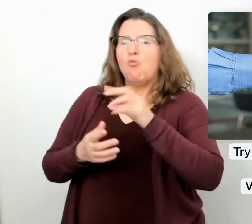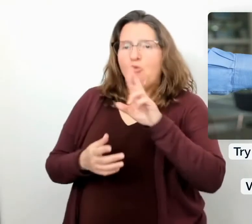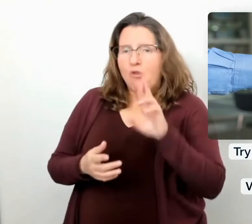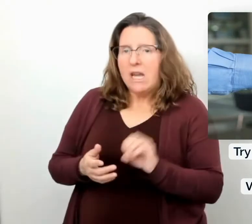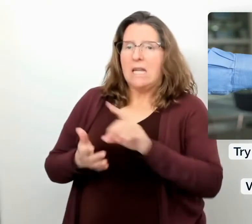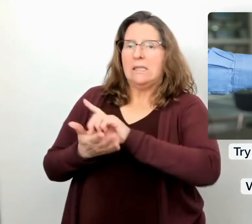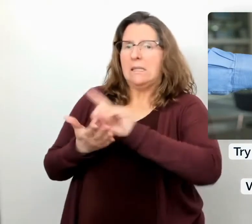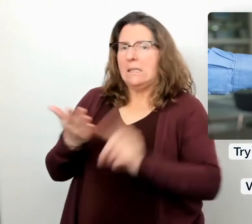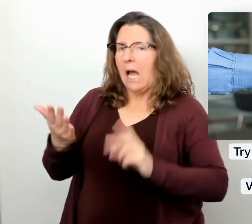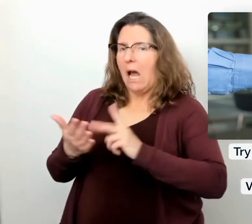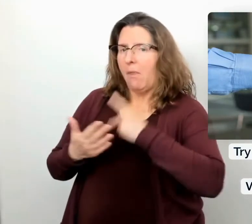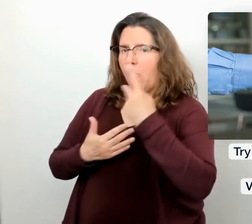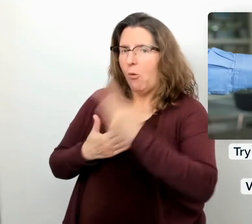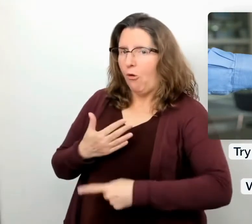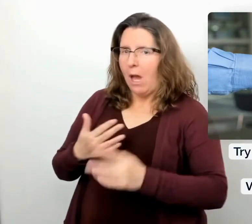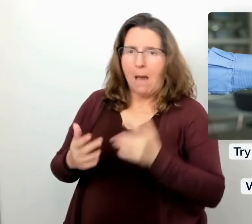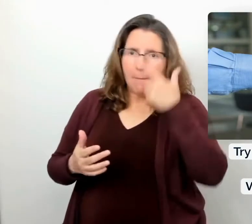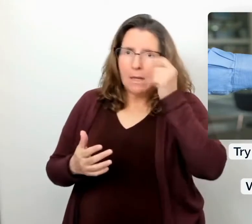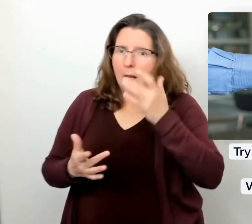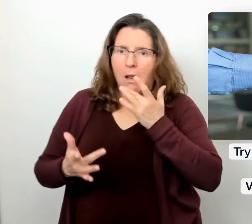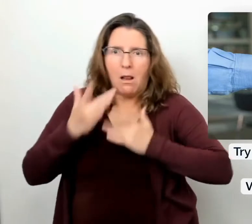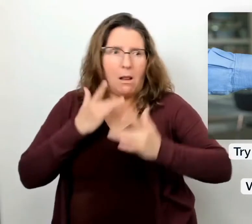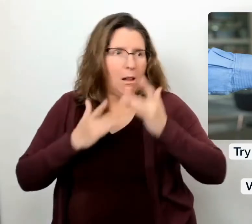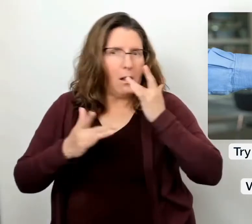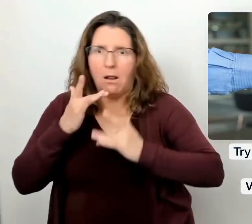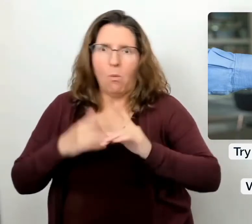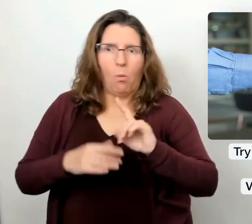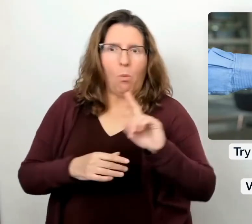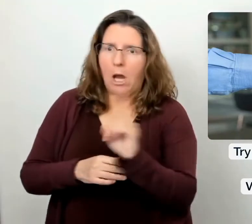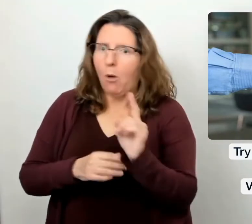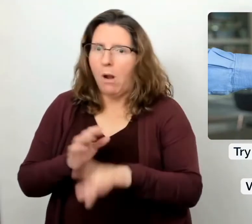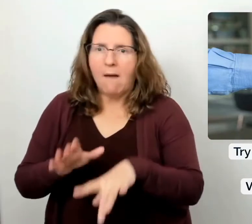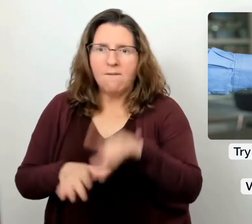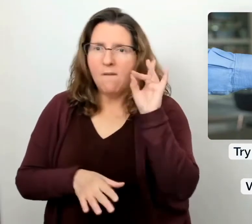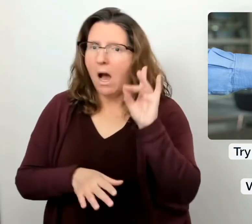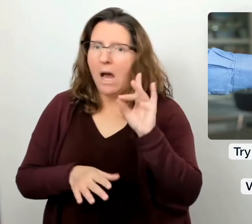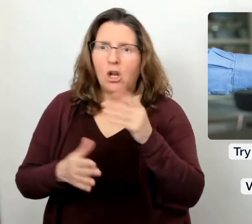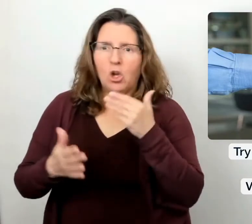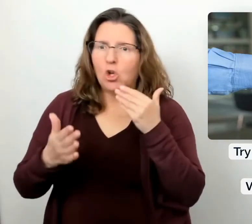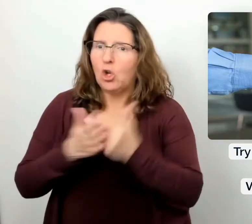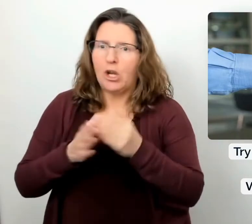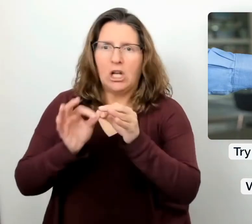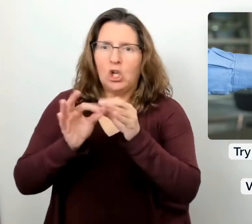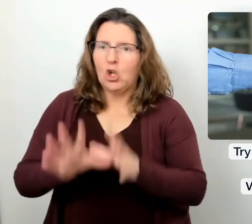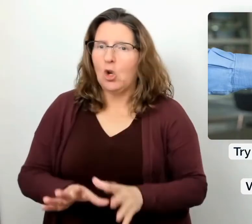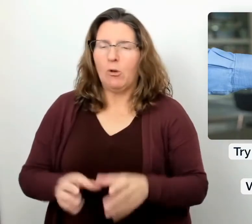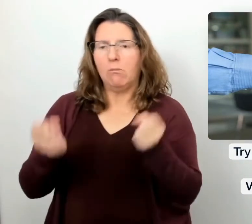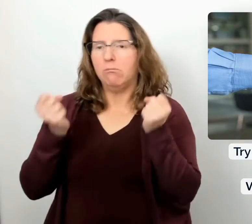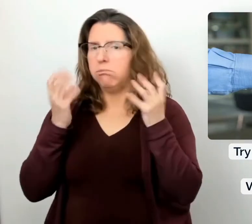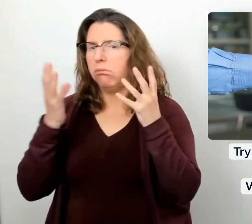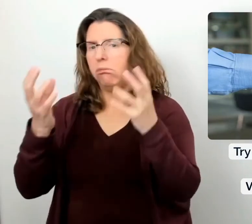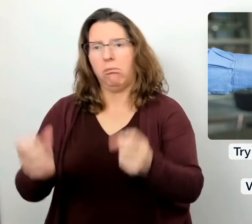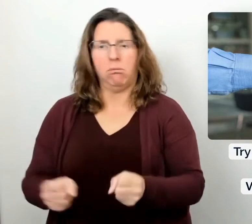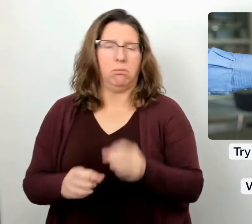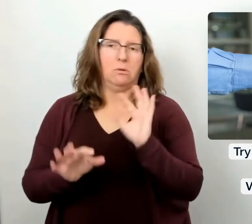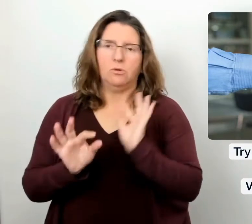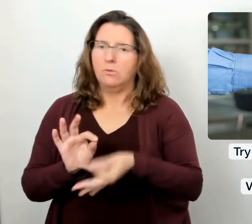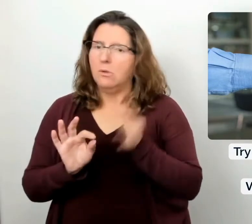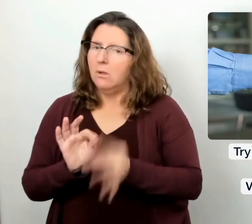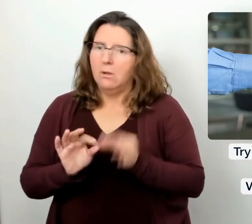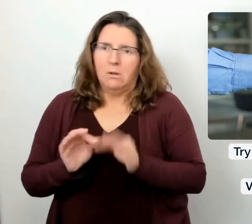So I redesigned the whole program because we lacked the resources of adequately trained and skilled interpreters.